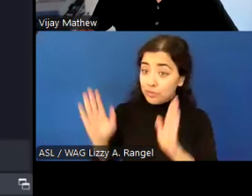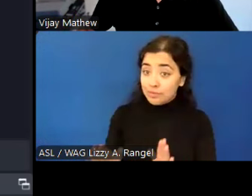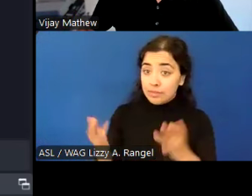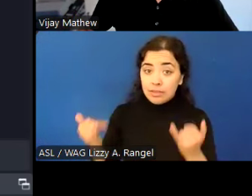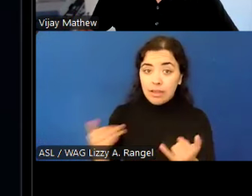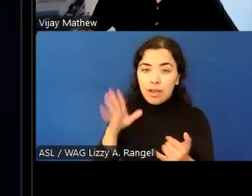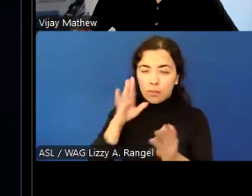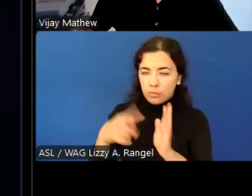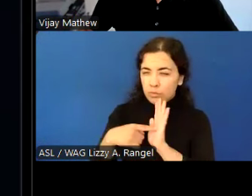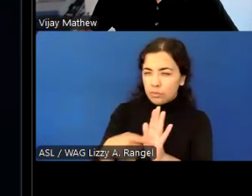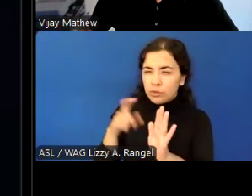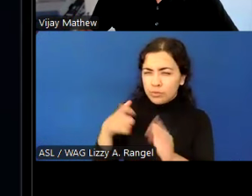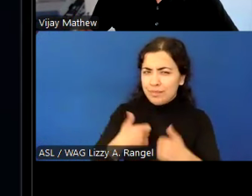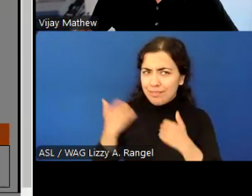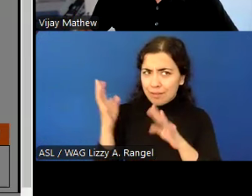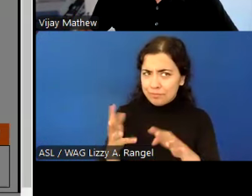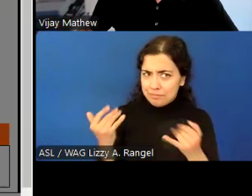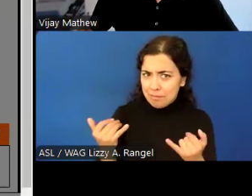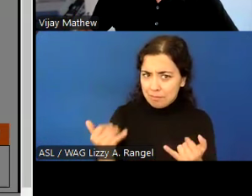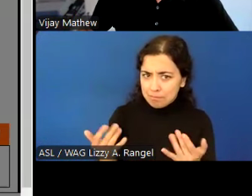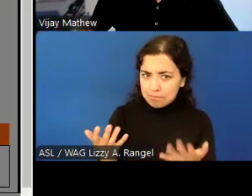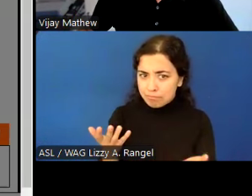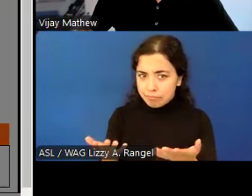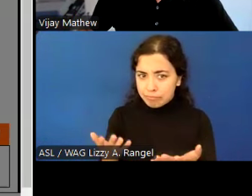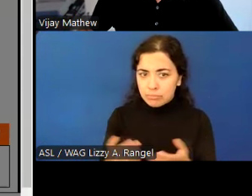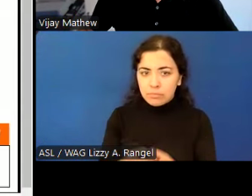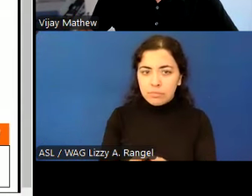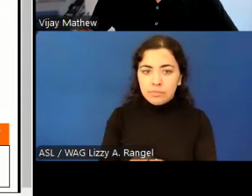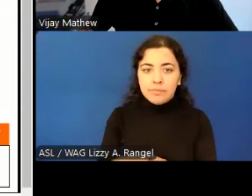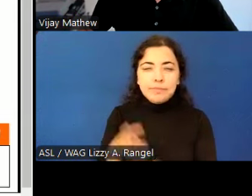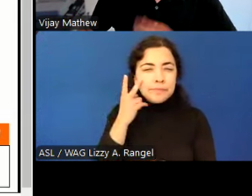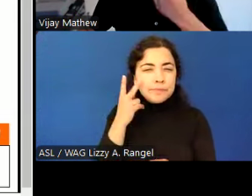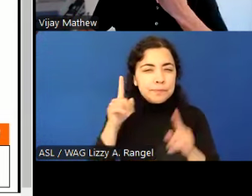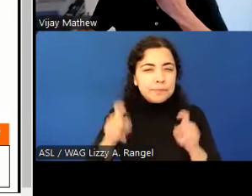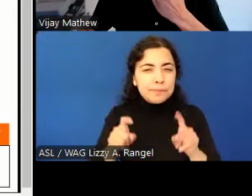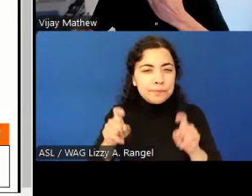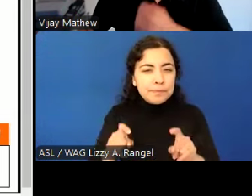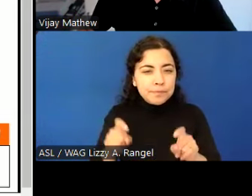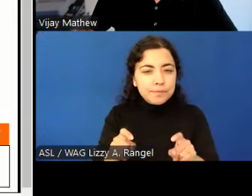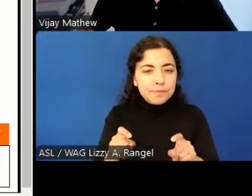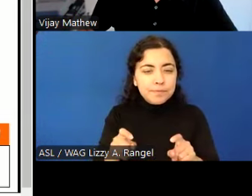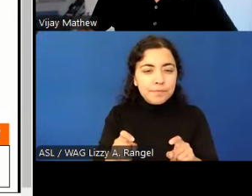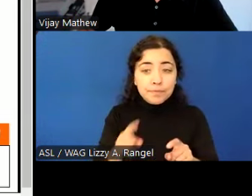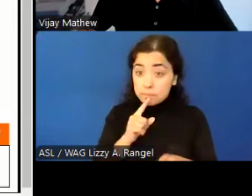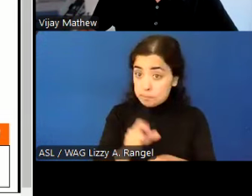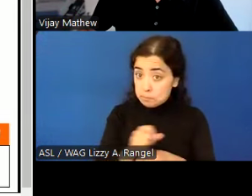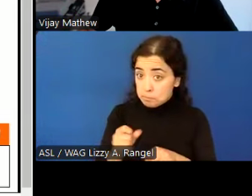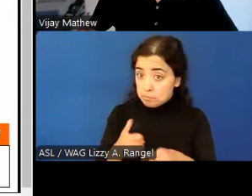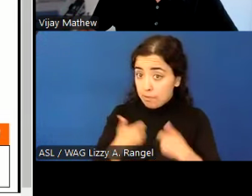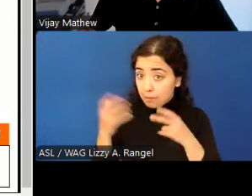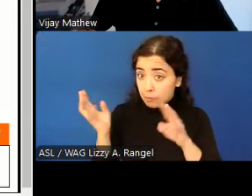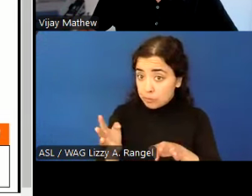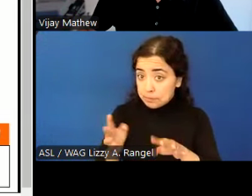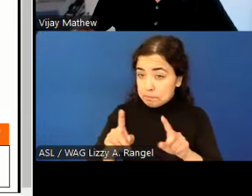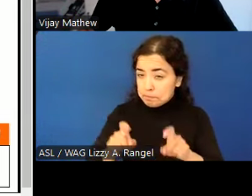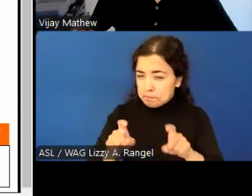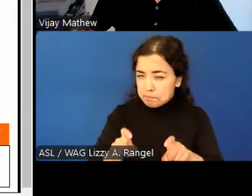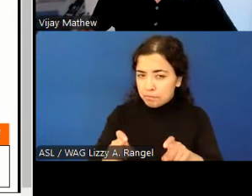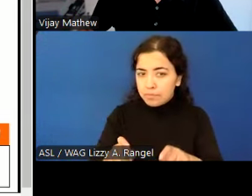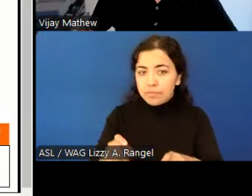we should be livestreaming by now. And let's see if we are. So I see that the play button is now